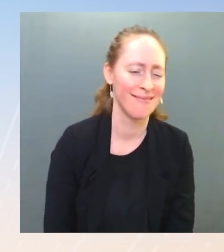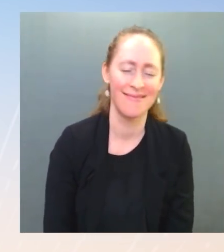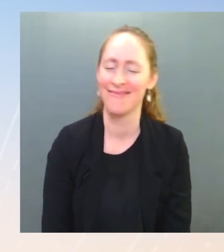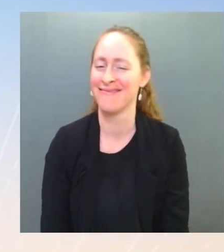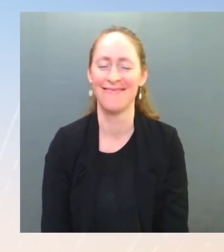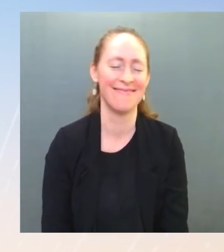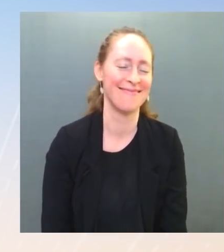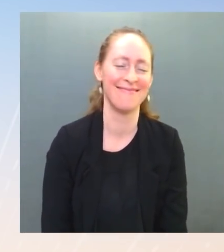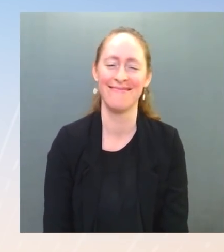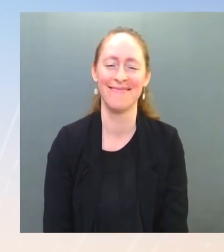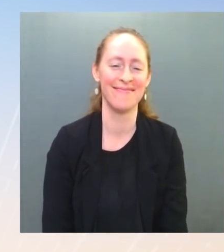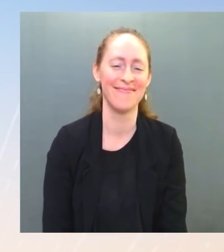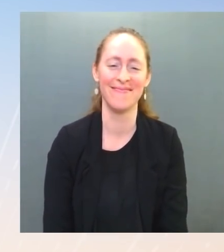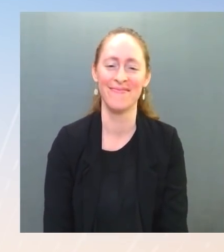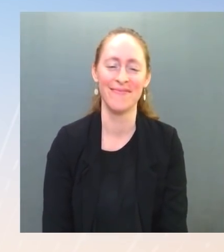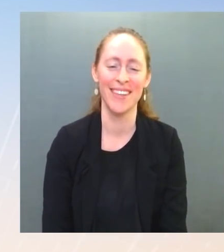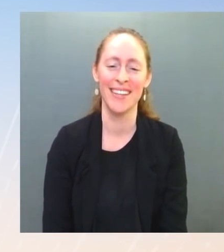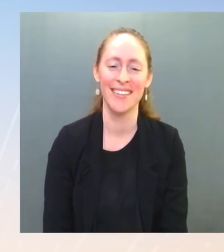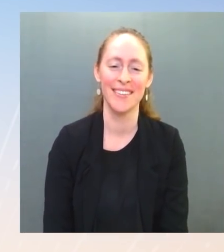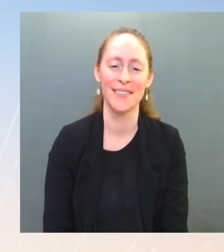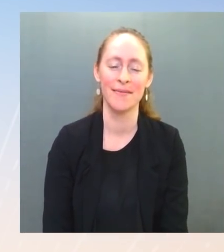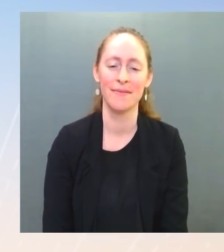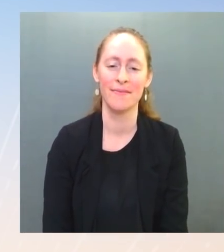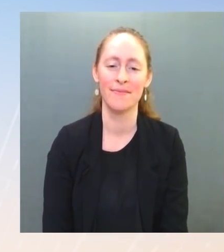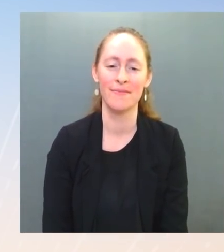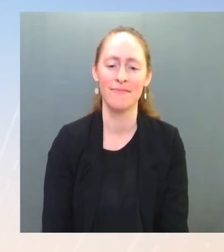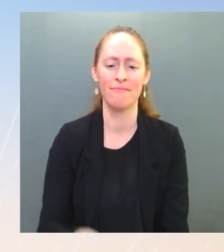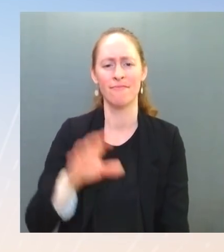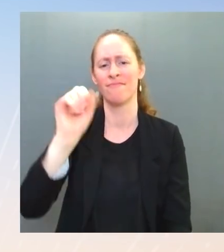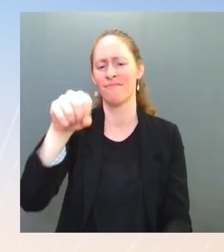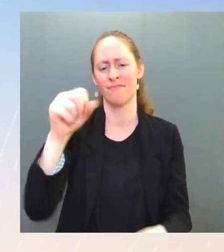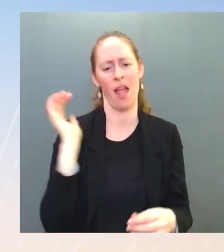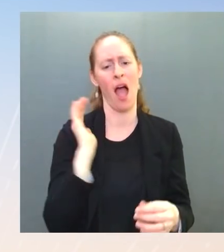the President, all of us on down, if you have a close contact that there was a photo,